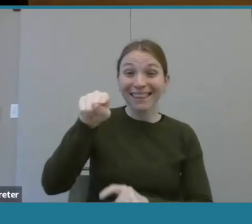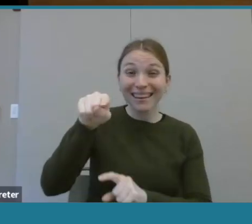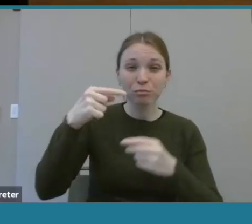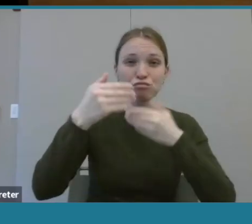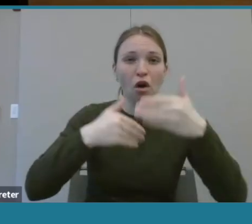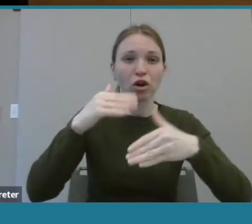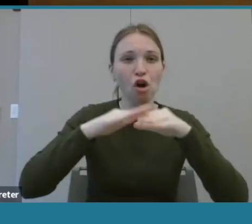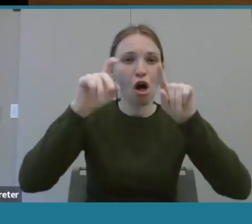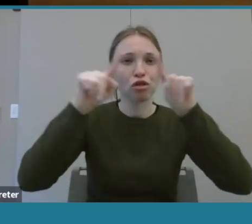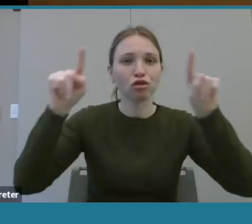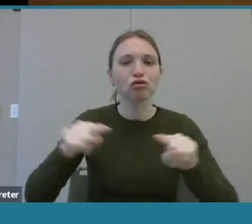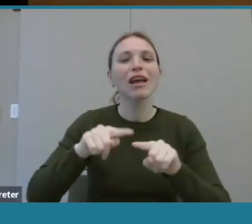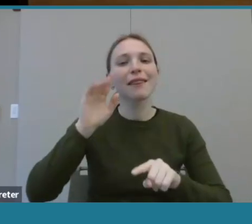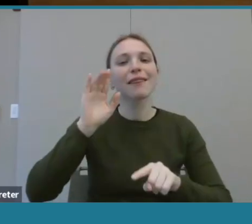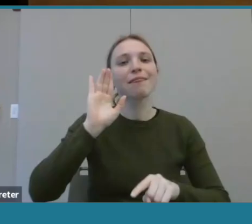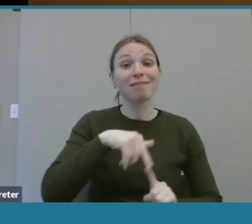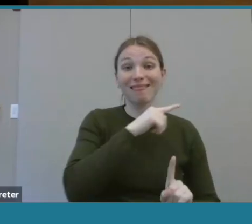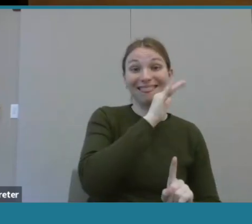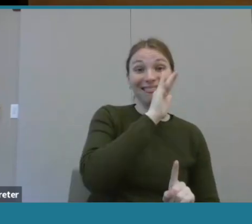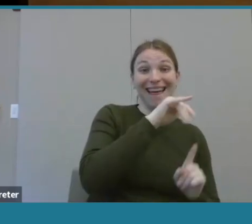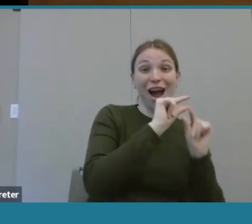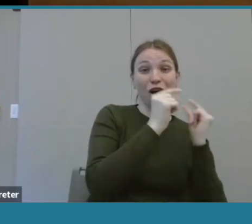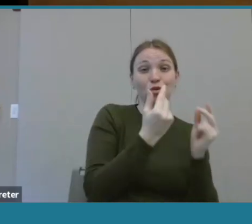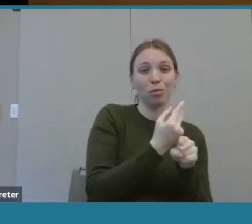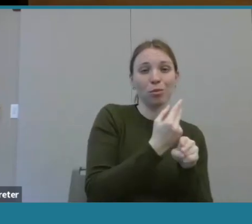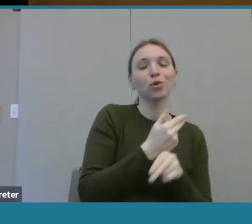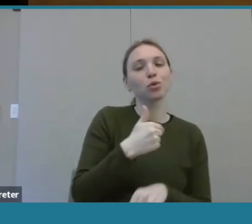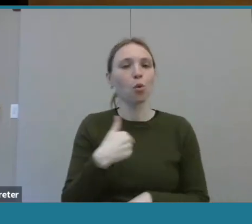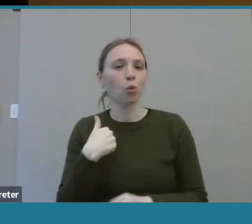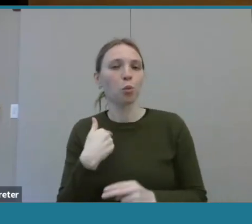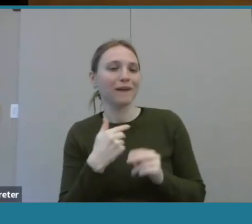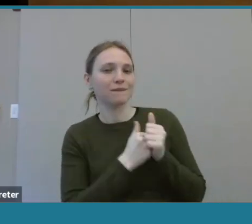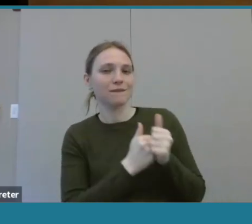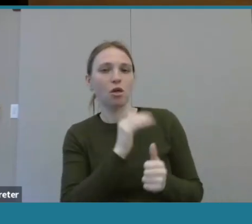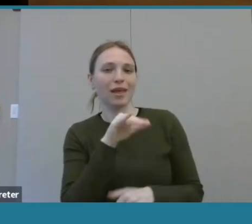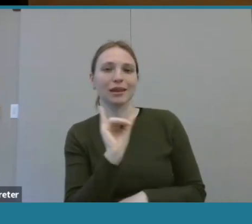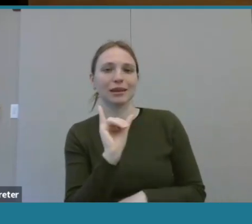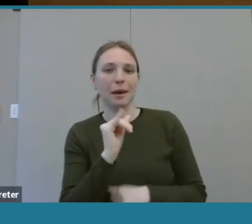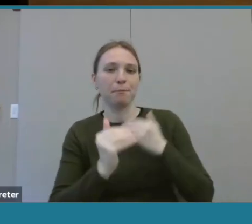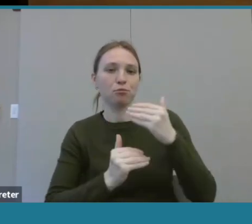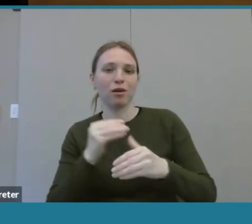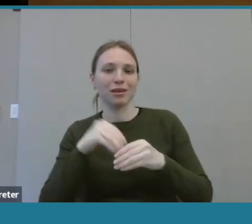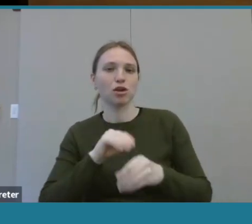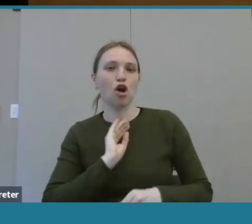that this project also utilized. So we start with theme development, so basically thinking about what is the, the